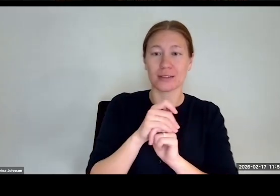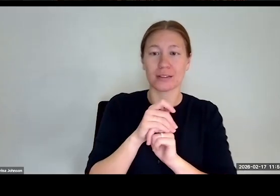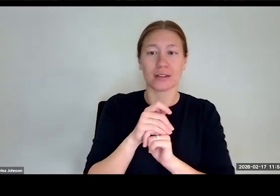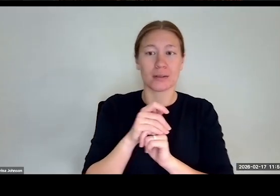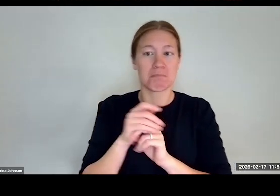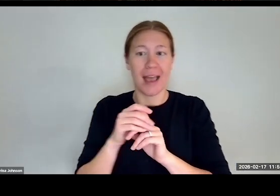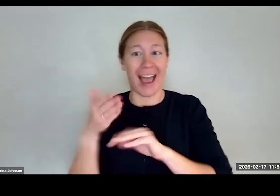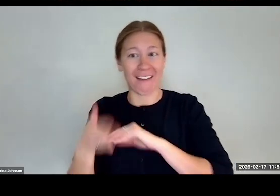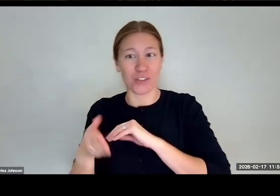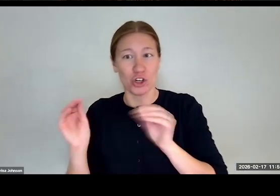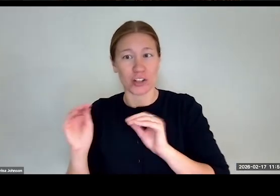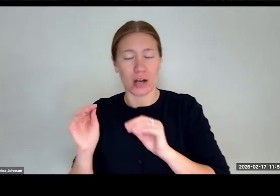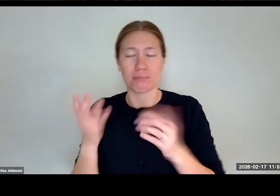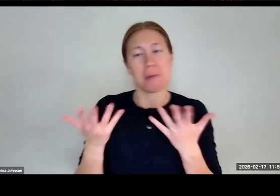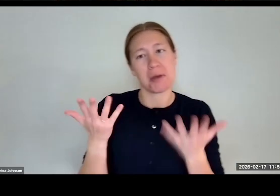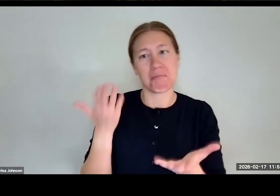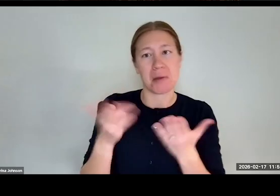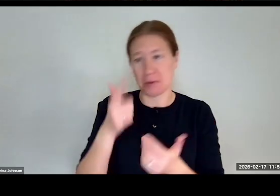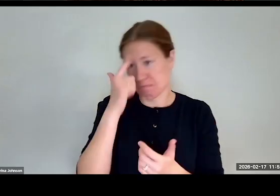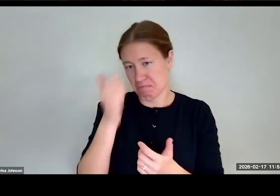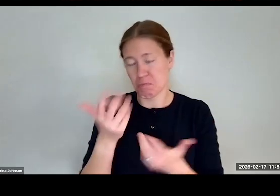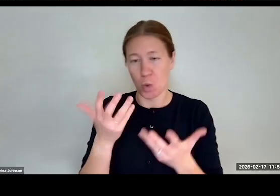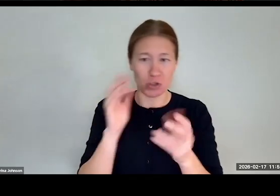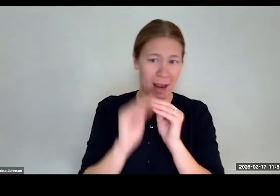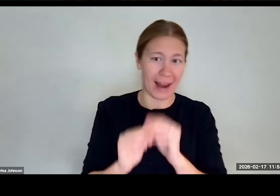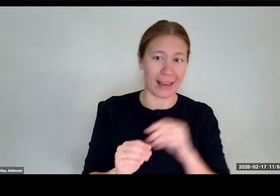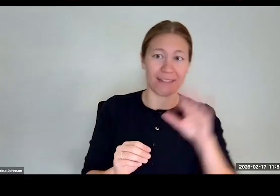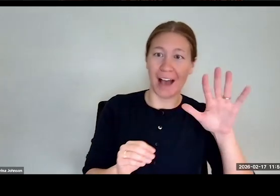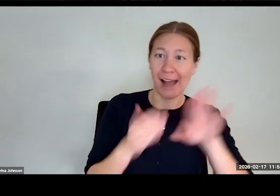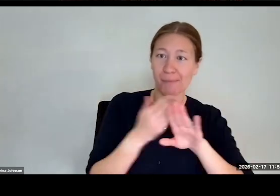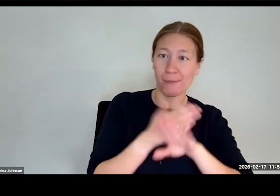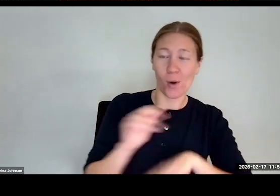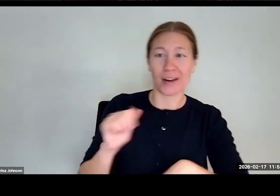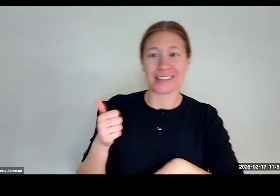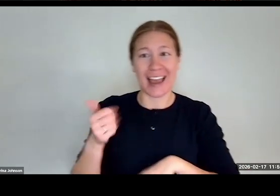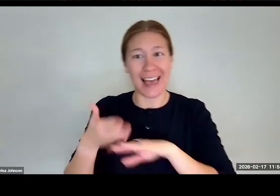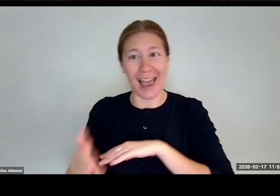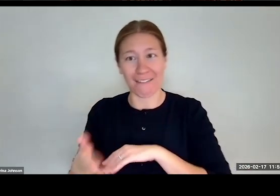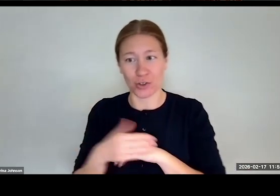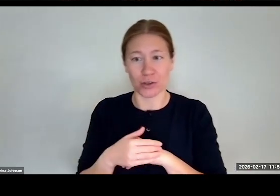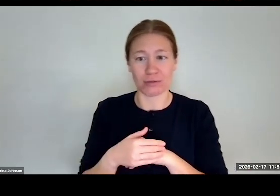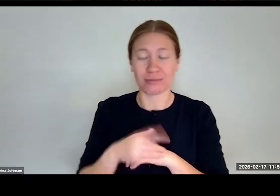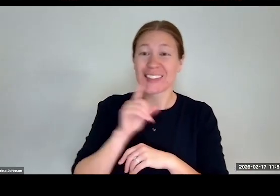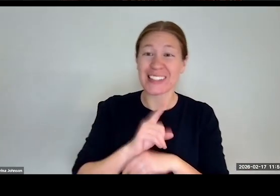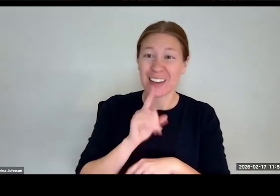Maybe I want five before and I wanna have 10 after and I wanna have single spacing between the lines I'm gonna hit.